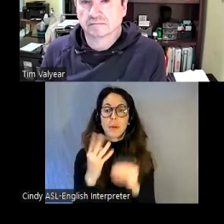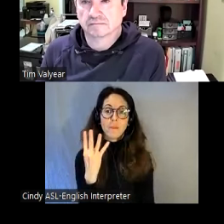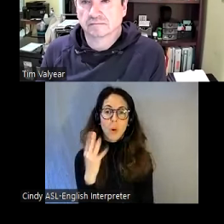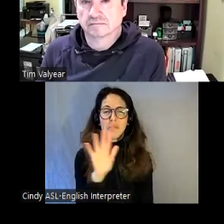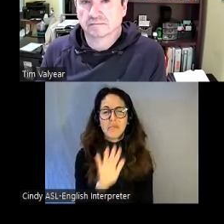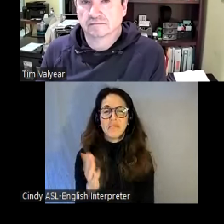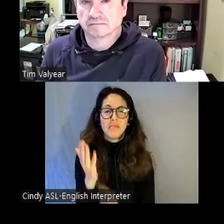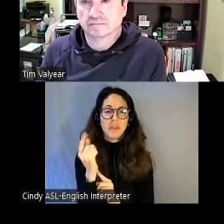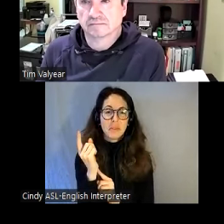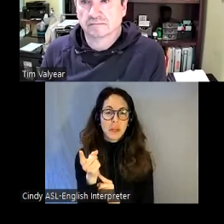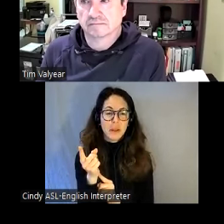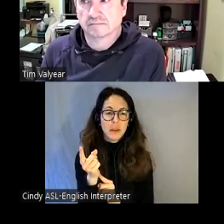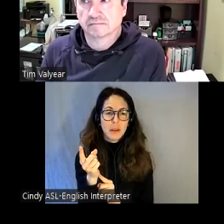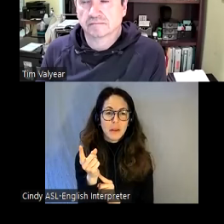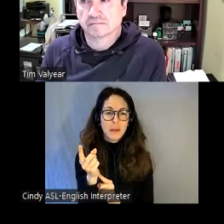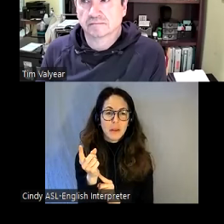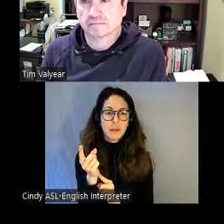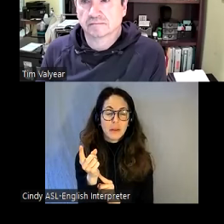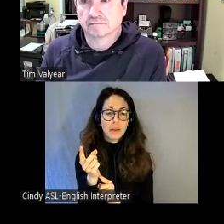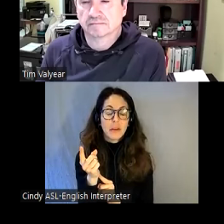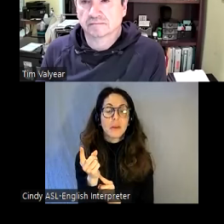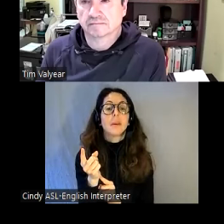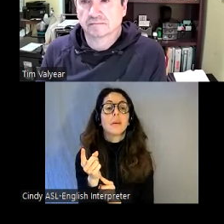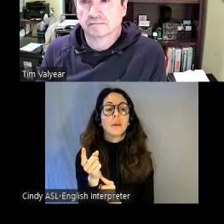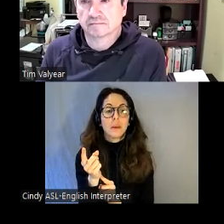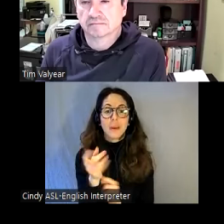guidelines. And then I'll pass it on to Tim for the